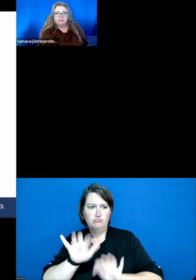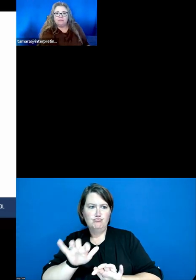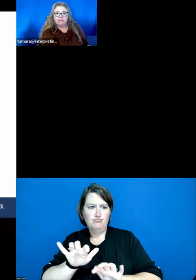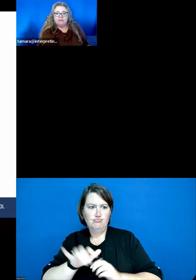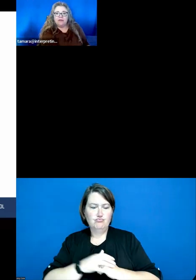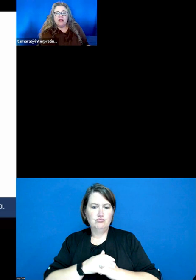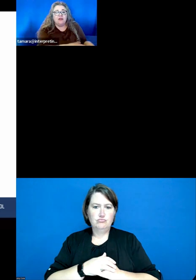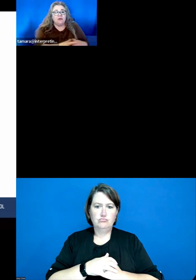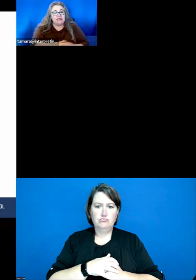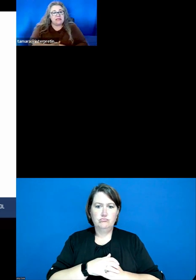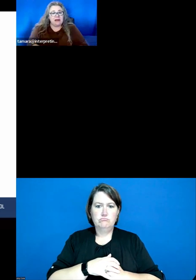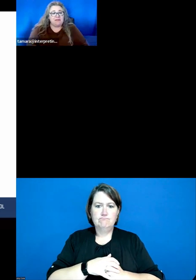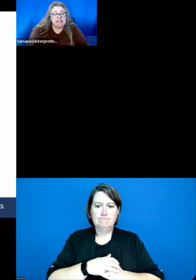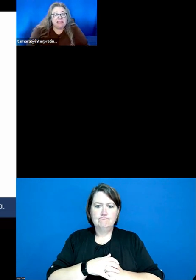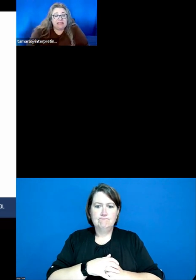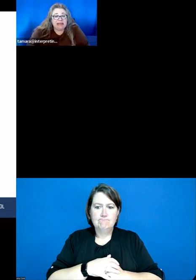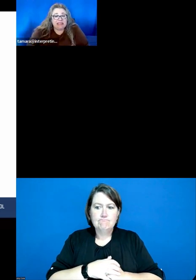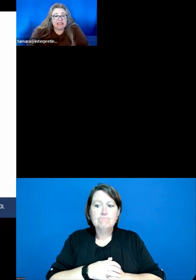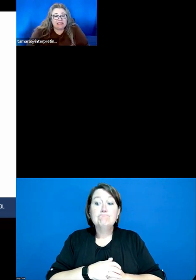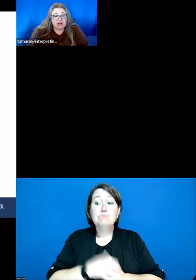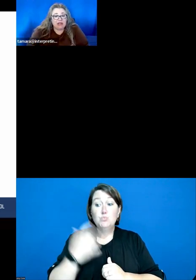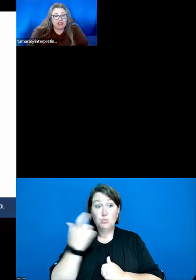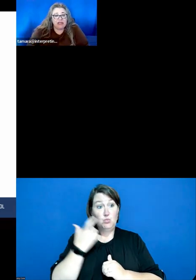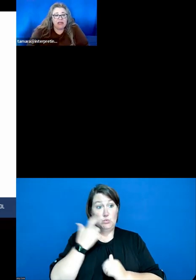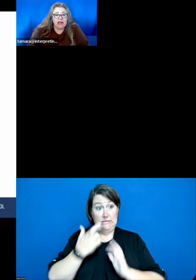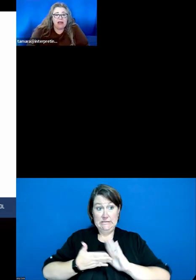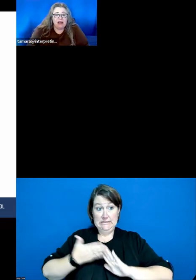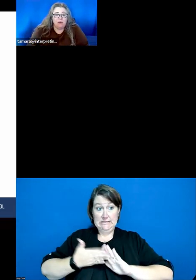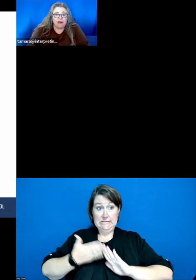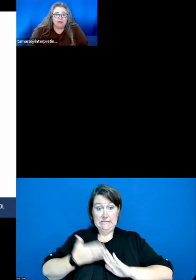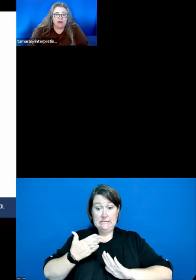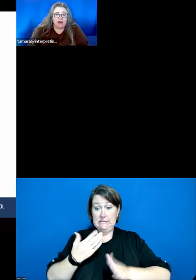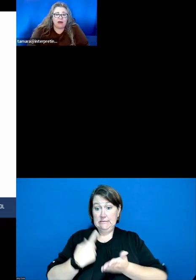The reason that I'm facilitating this discussion with